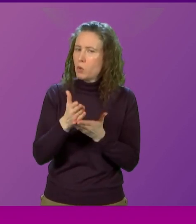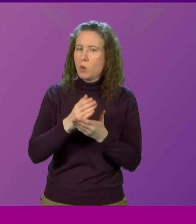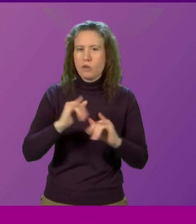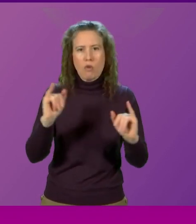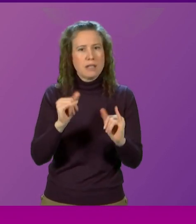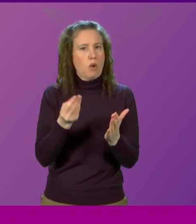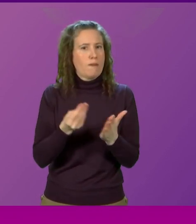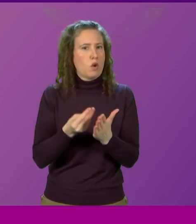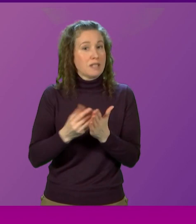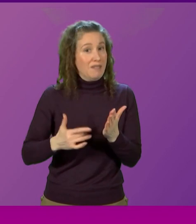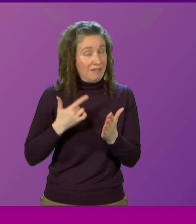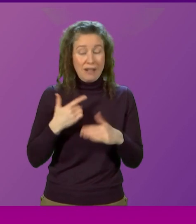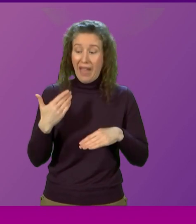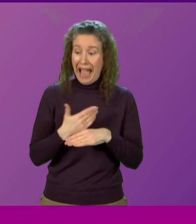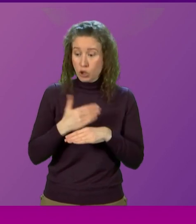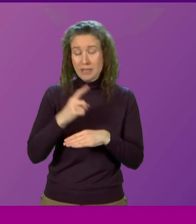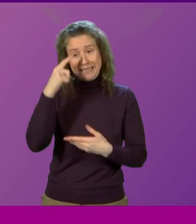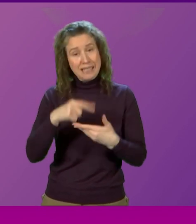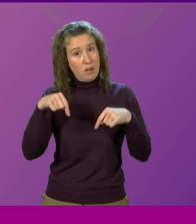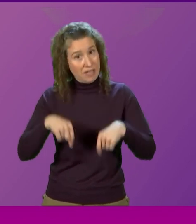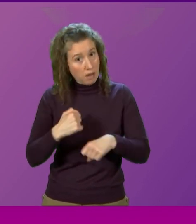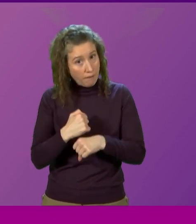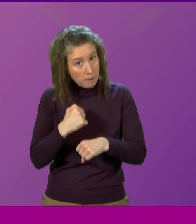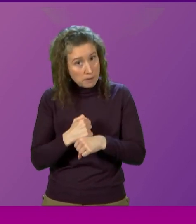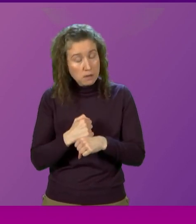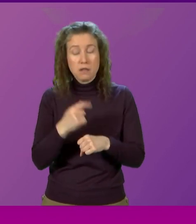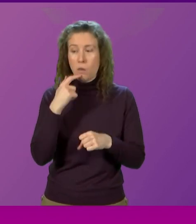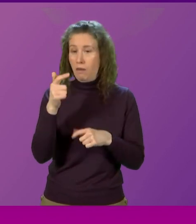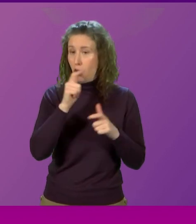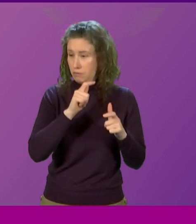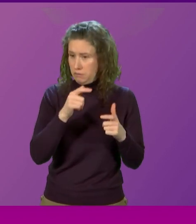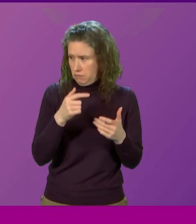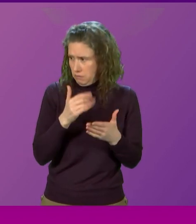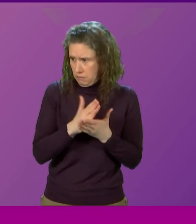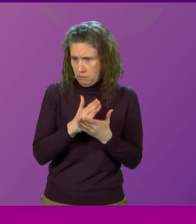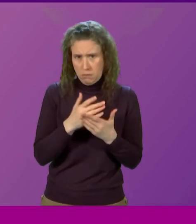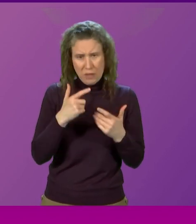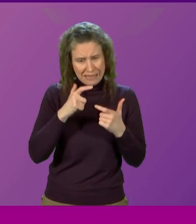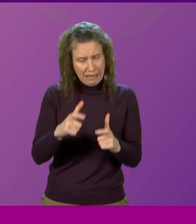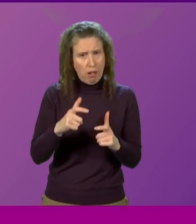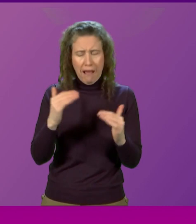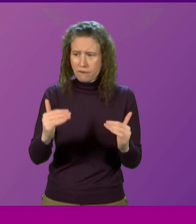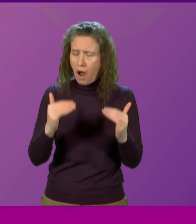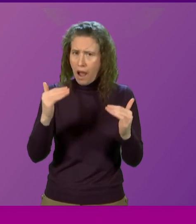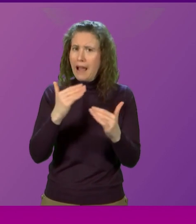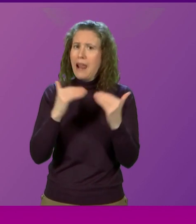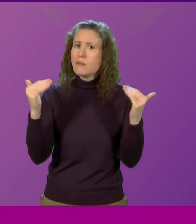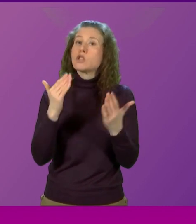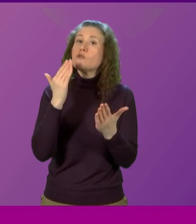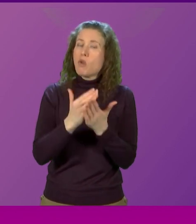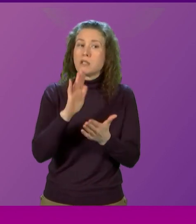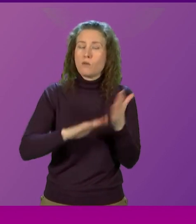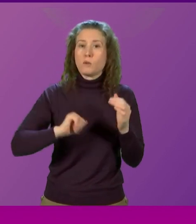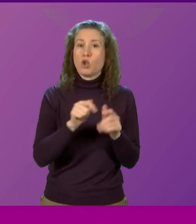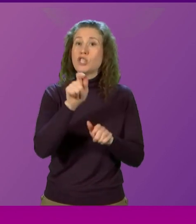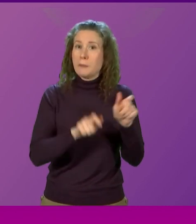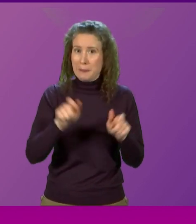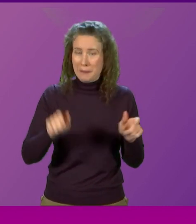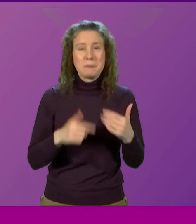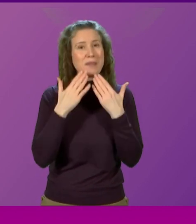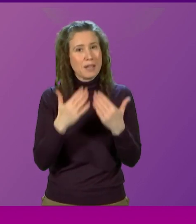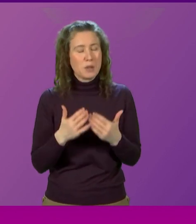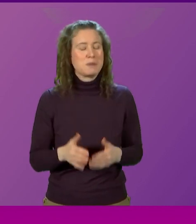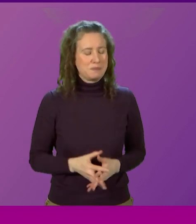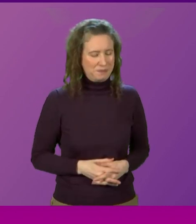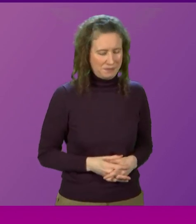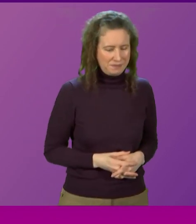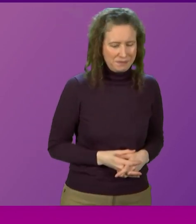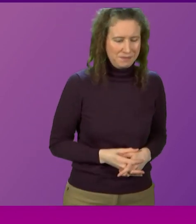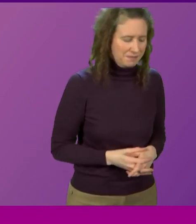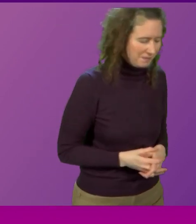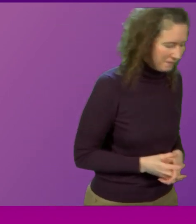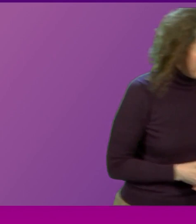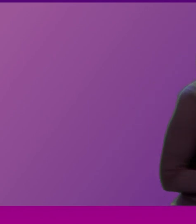actions that continue to result in the Scottish people expressing high levels of trust